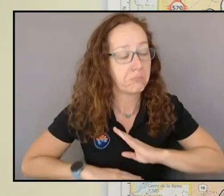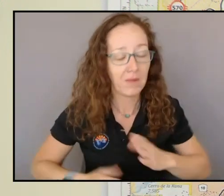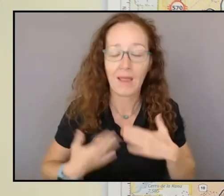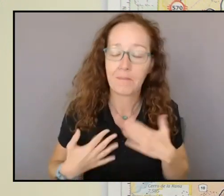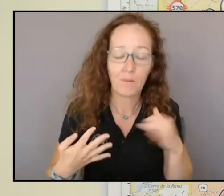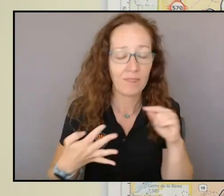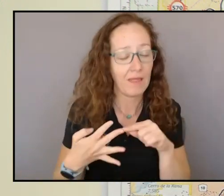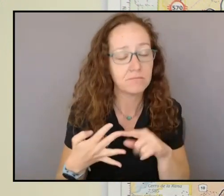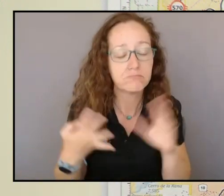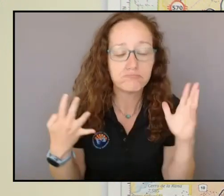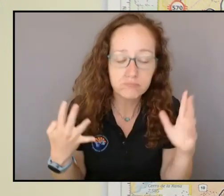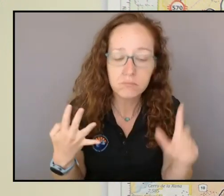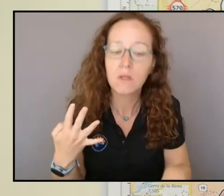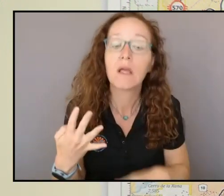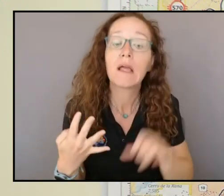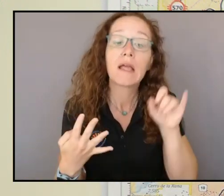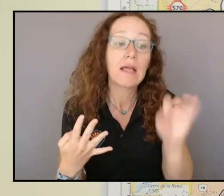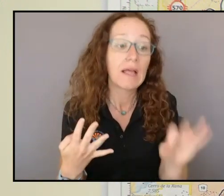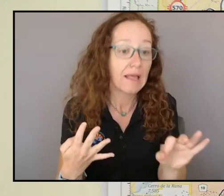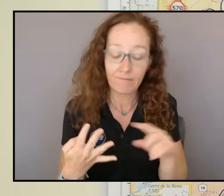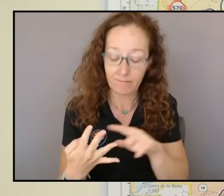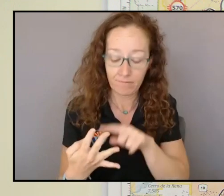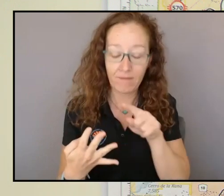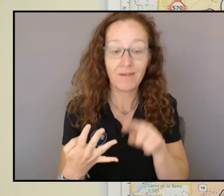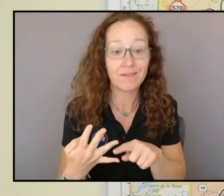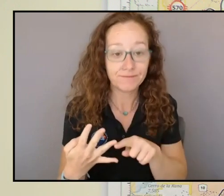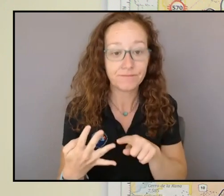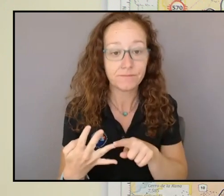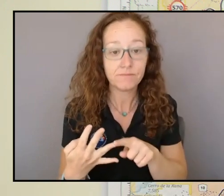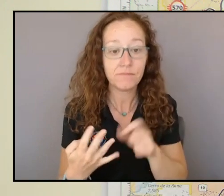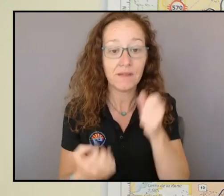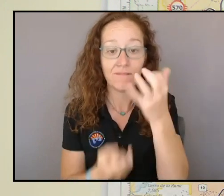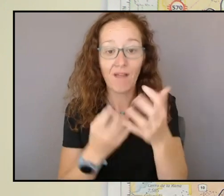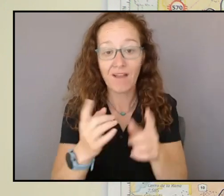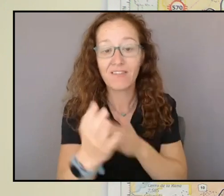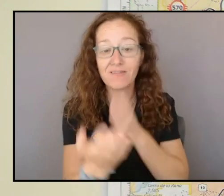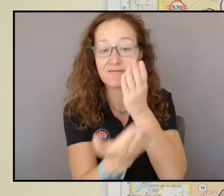If fire gets into this area right here, then we'll reinforce